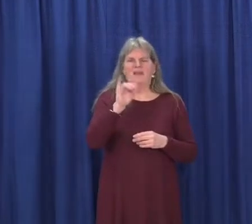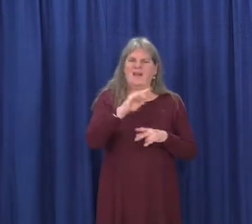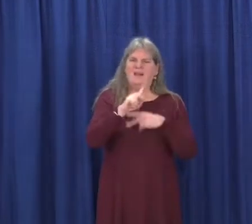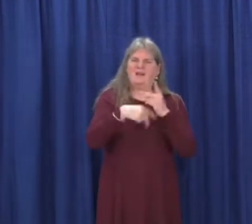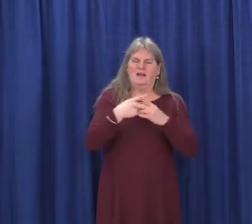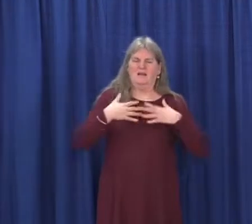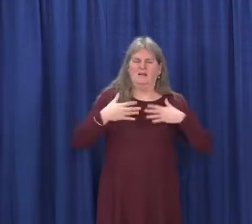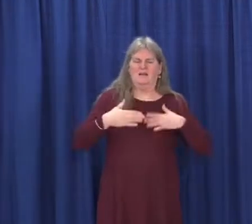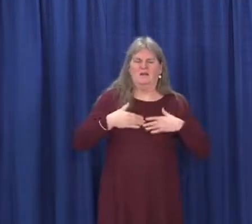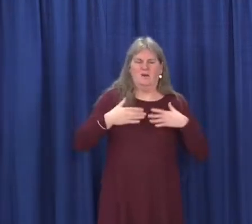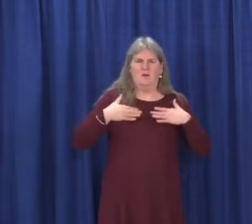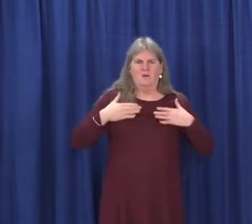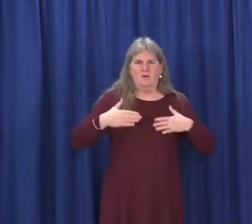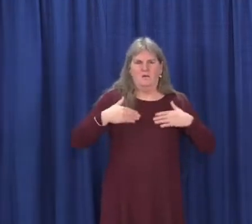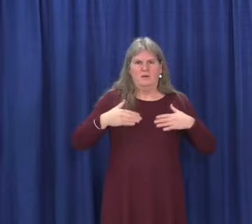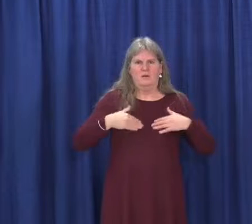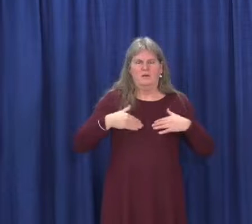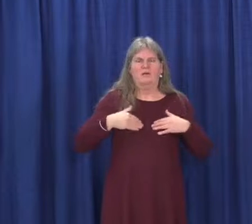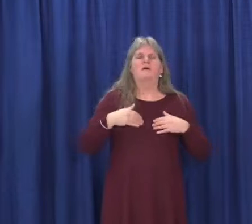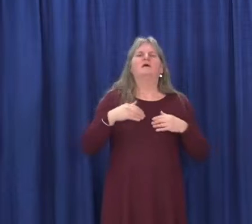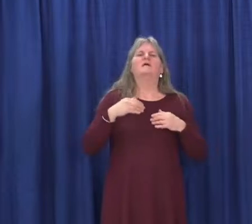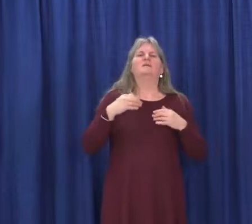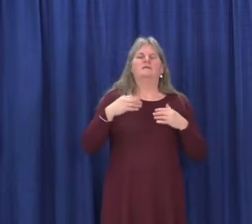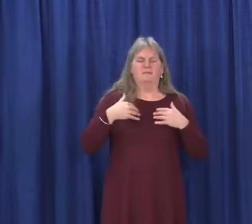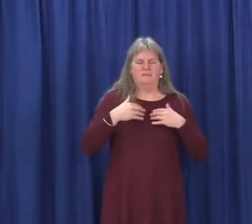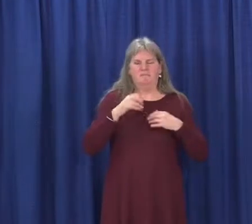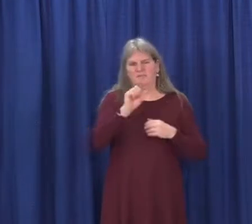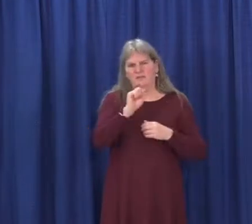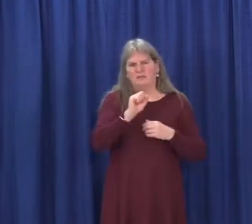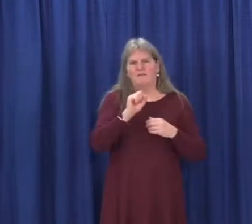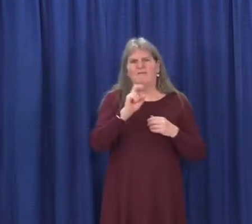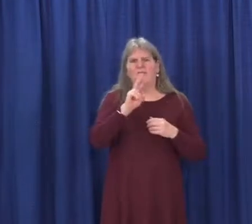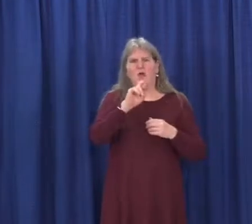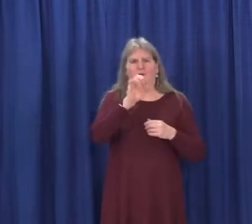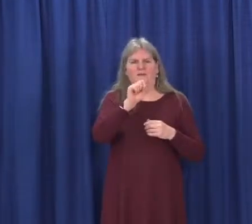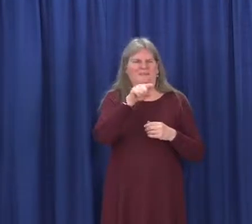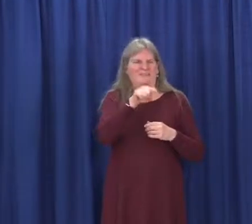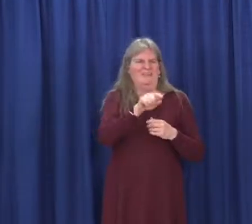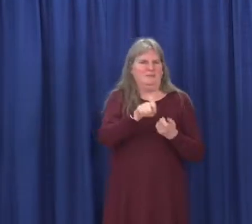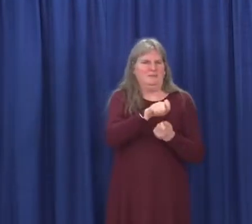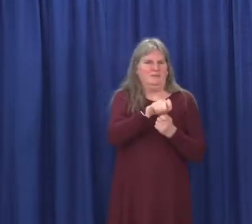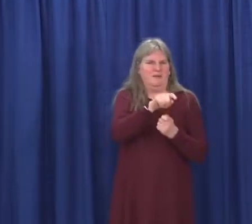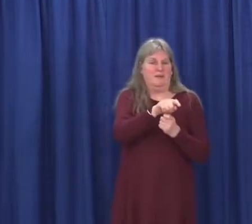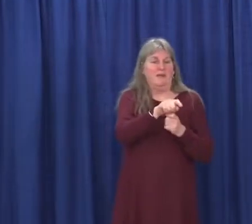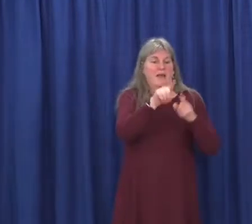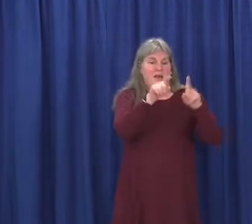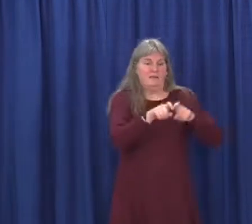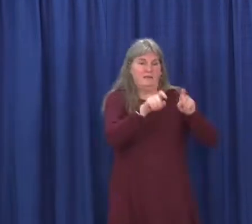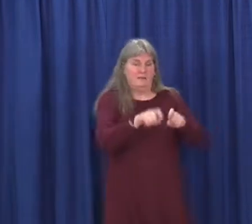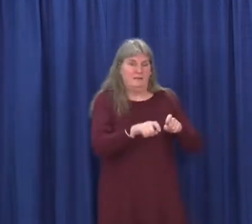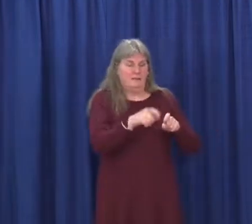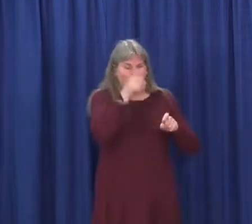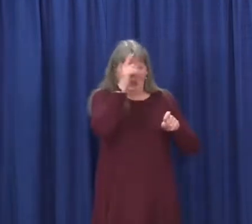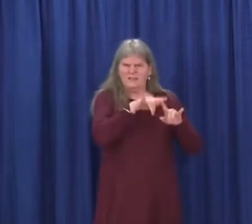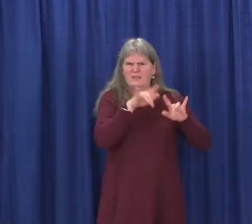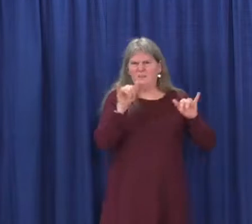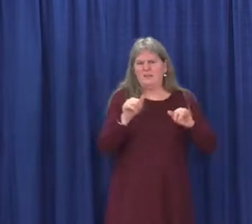Respiratory Syncytial Virus. It's a virus that we test for using the same type of test, the NP swab